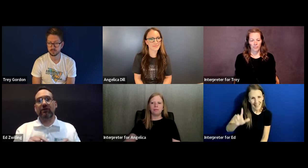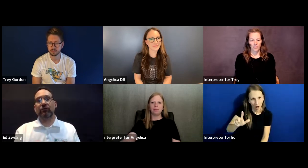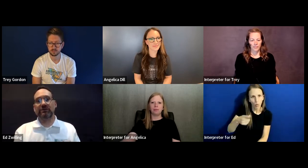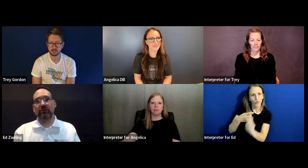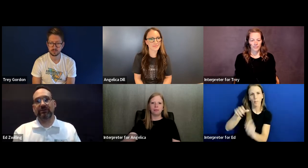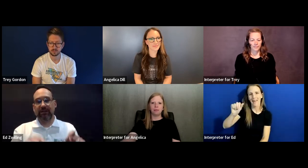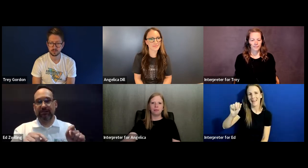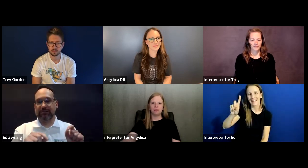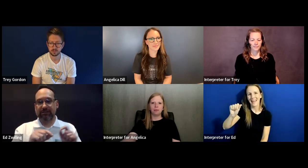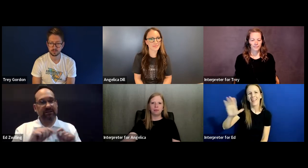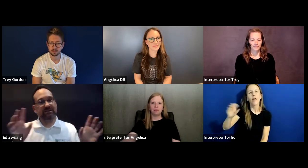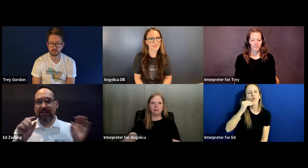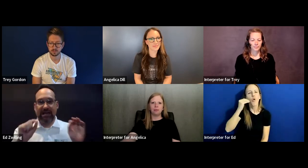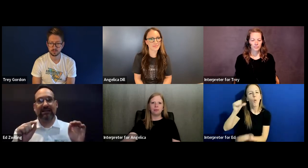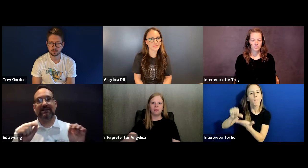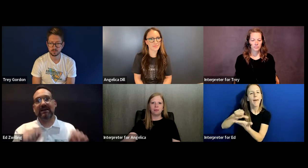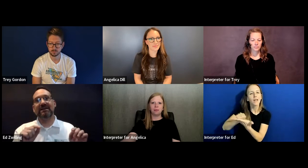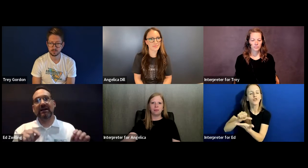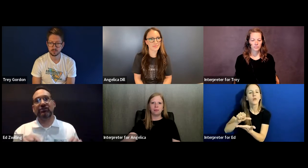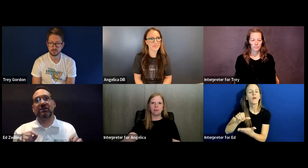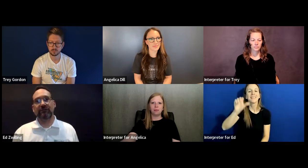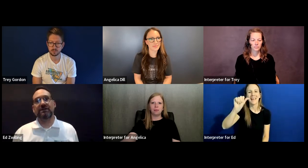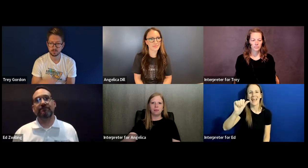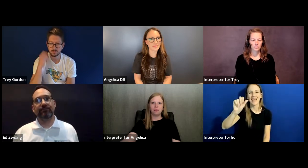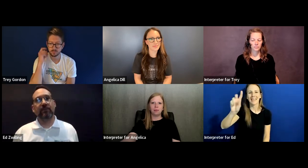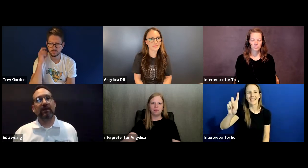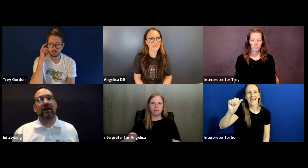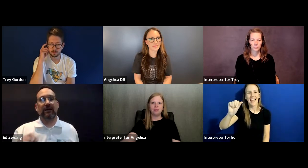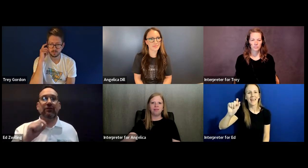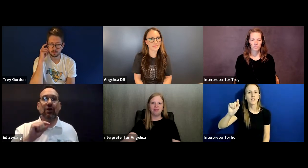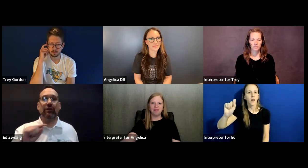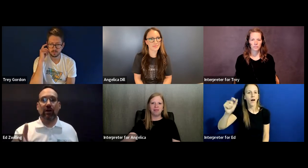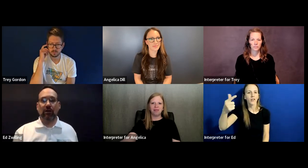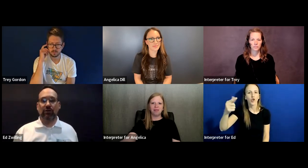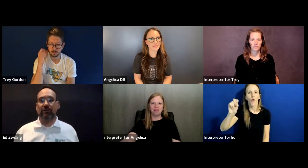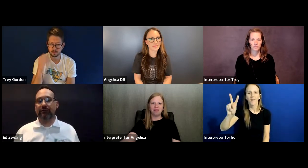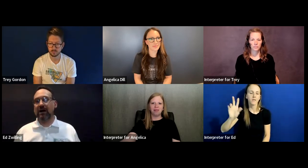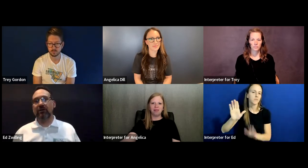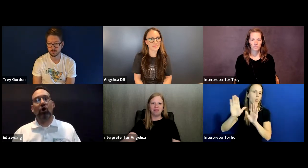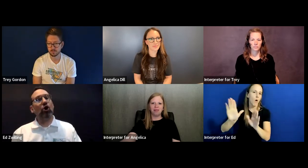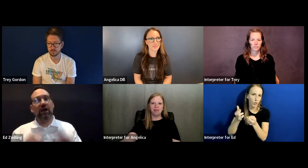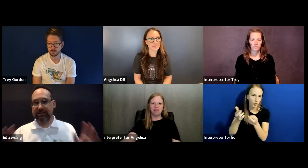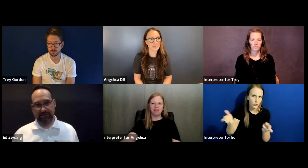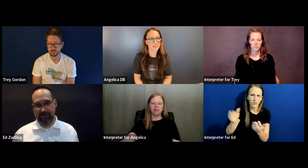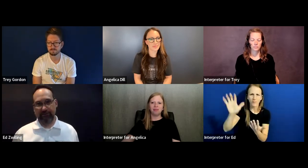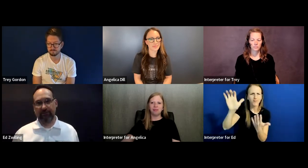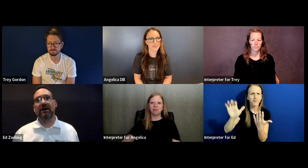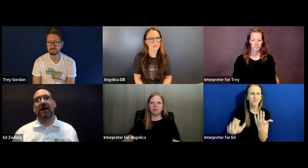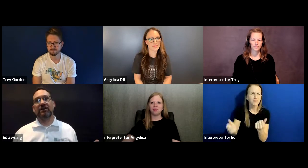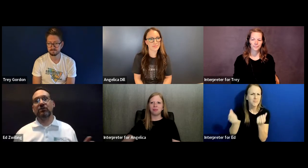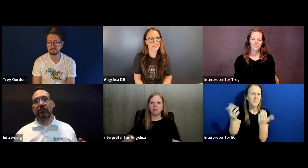another resource it's it's easy ada.gov and if you go there you can find all kinds of stuff and you